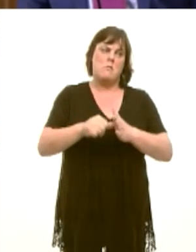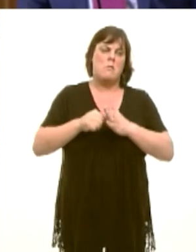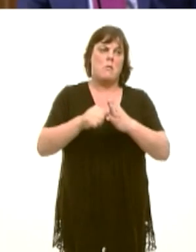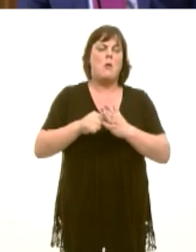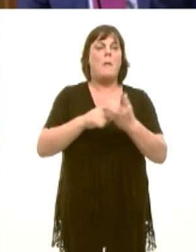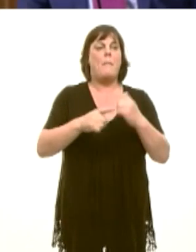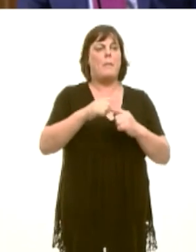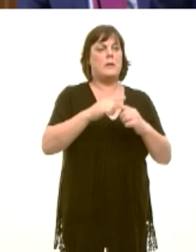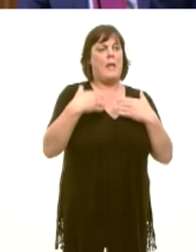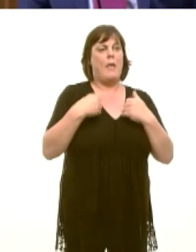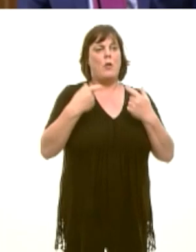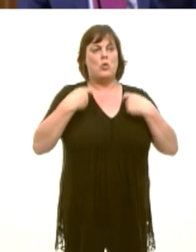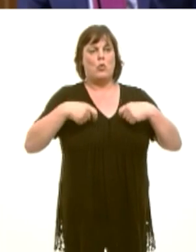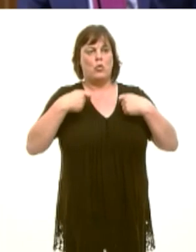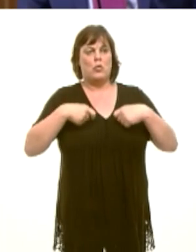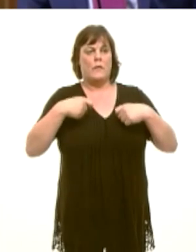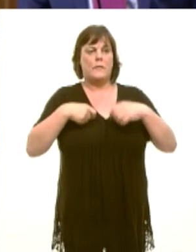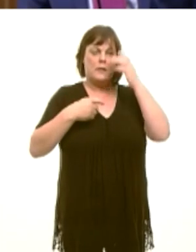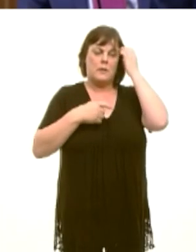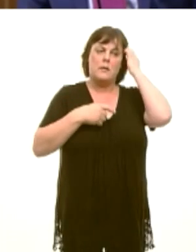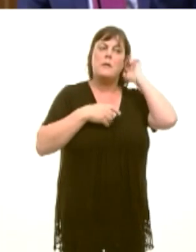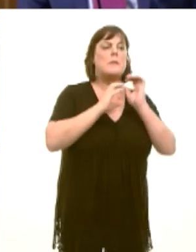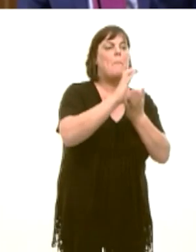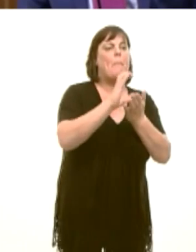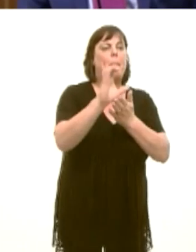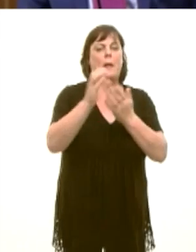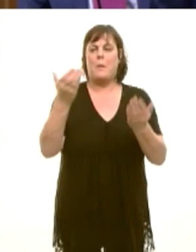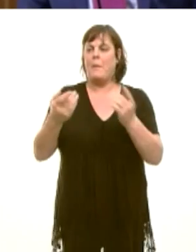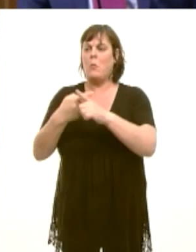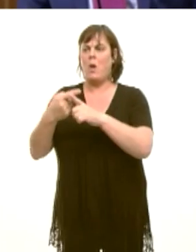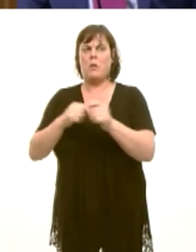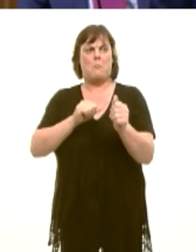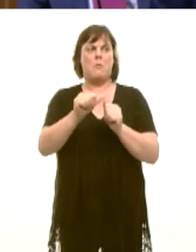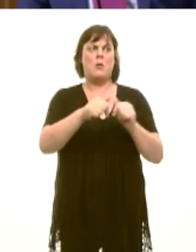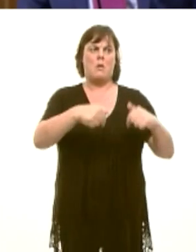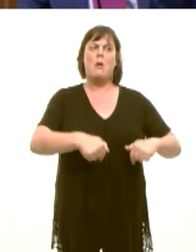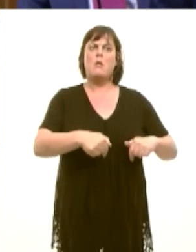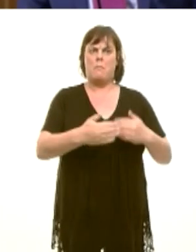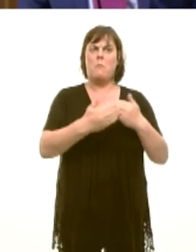Wales is 8 per cent per head higher than is the case in England. I noticed a few weeks